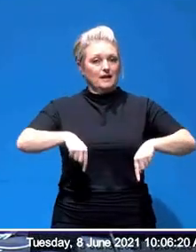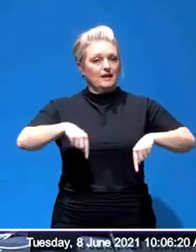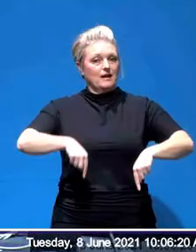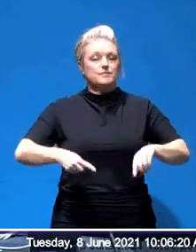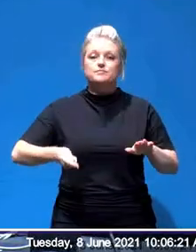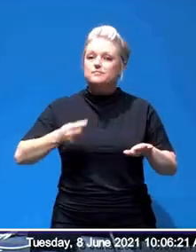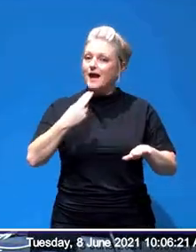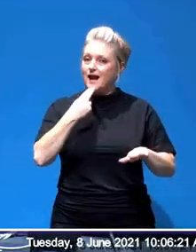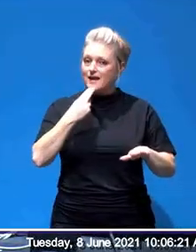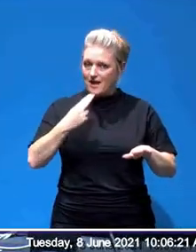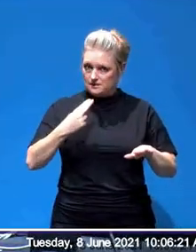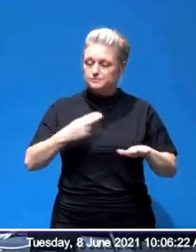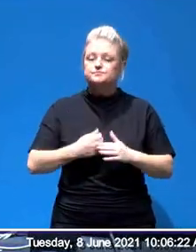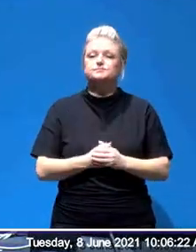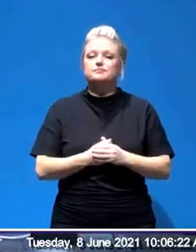Our first witness is Karen Rogers.